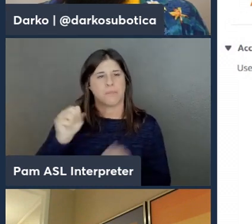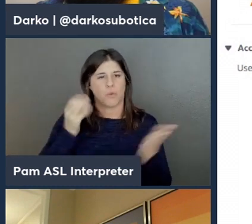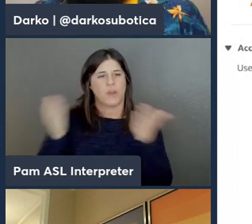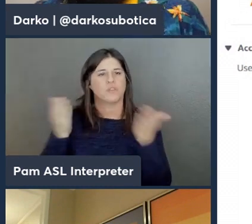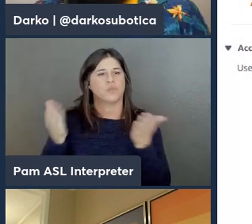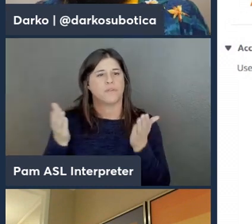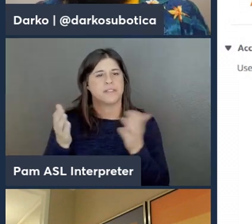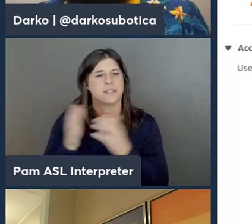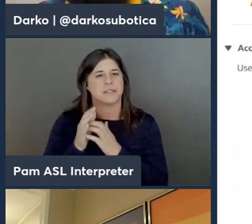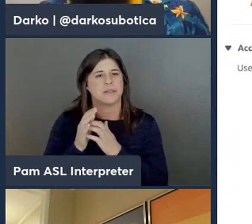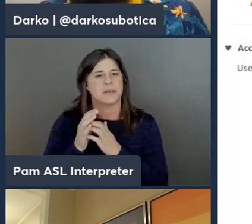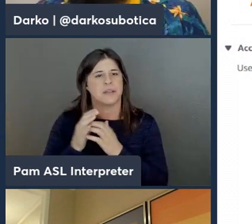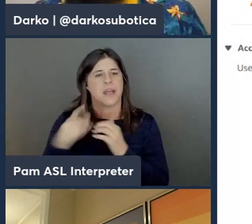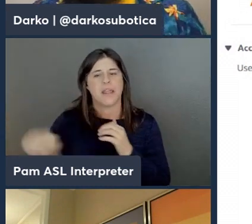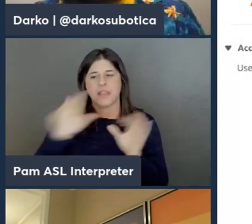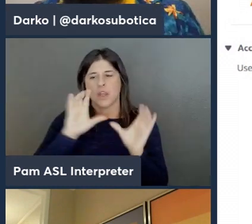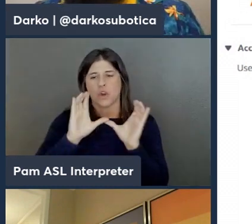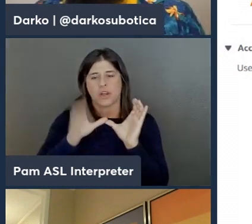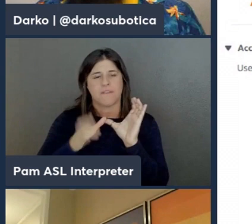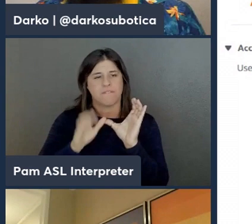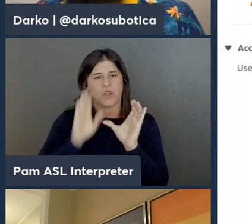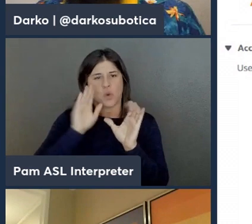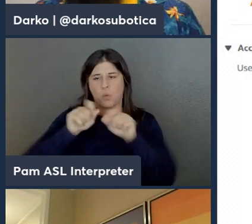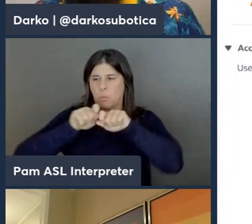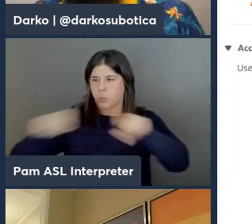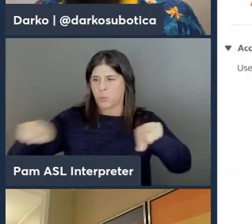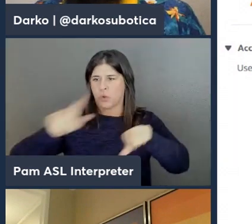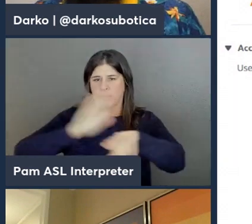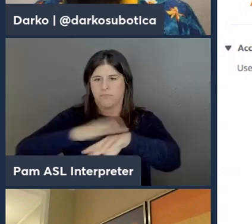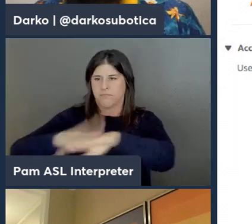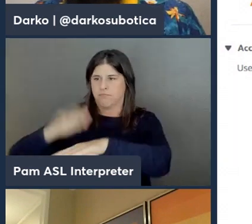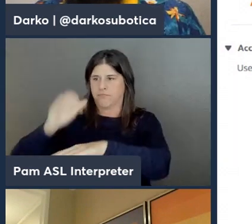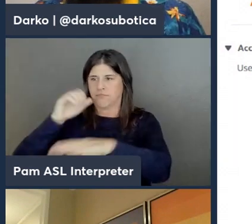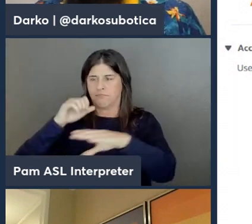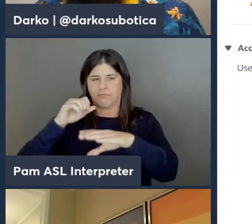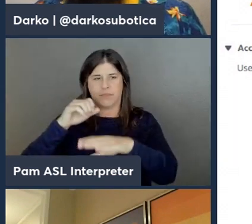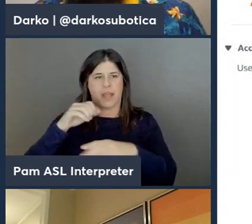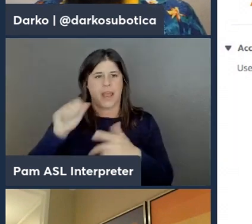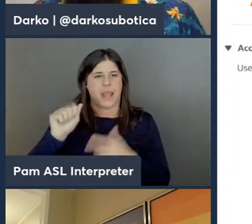that configured will send notifications to, and AWS will take those notifications,